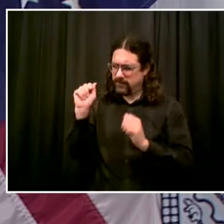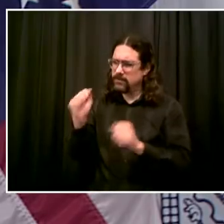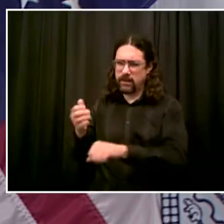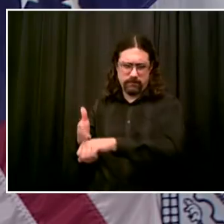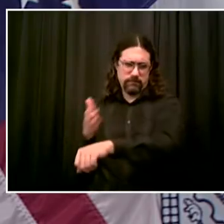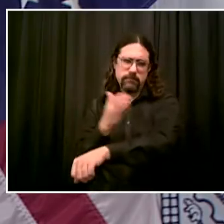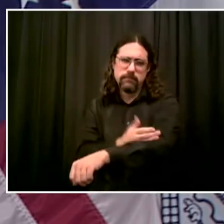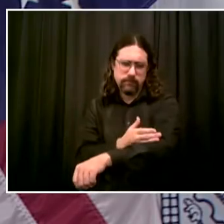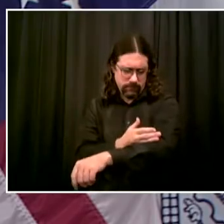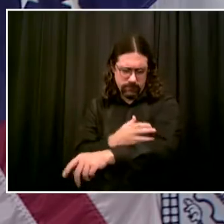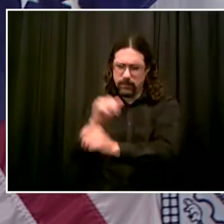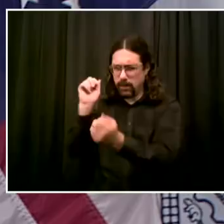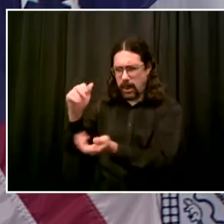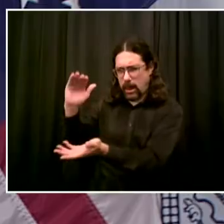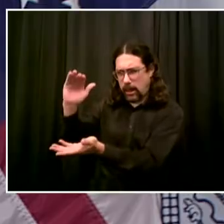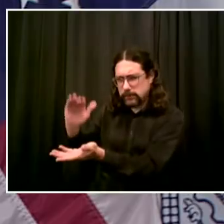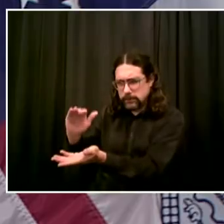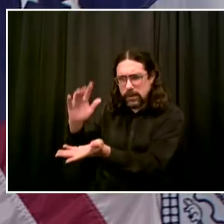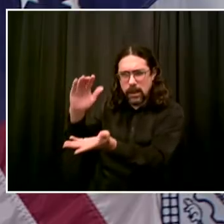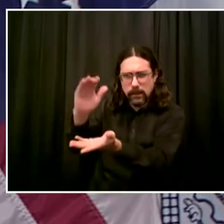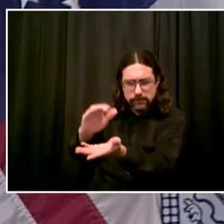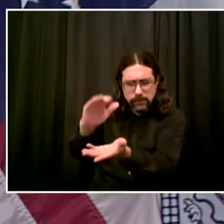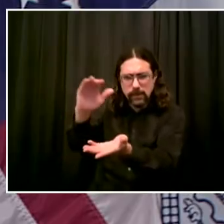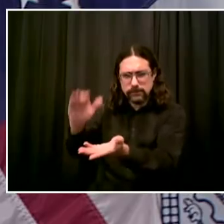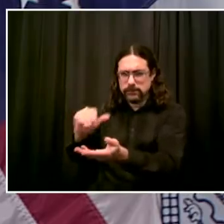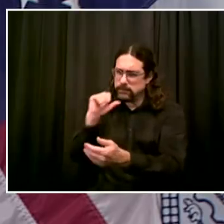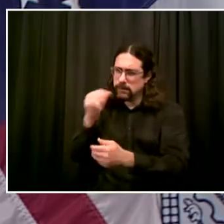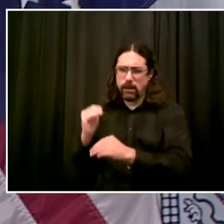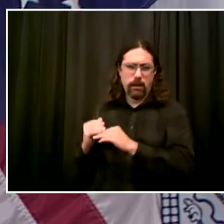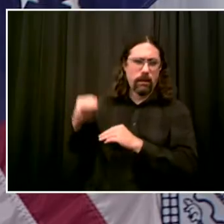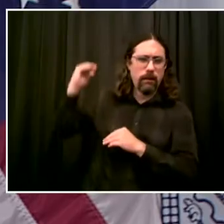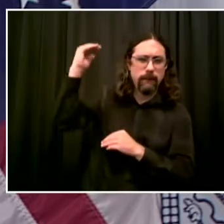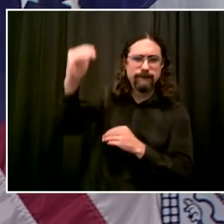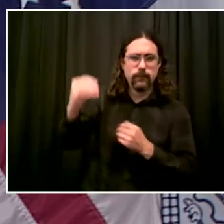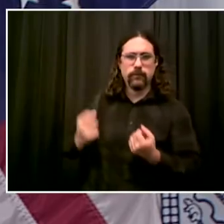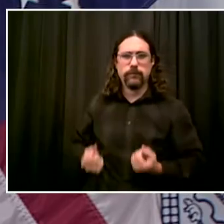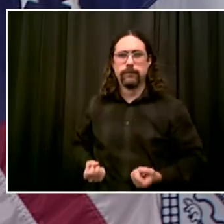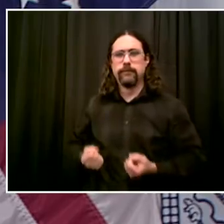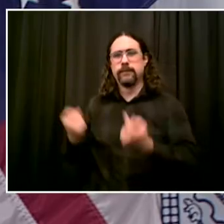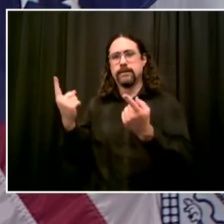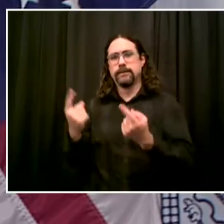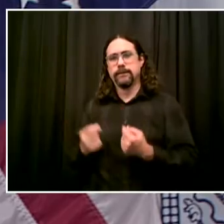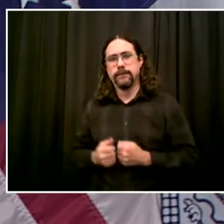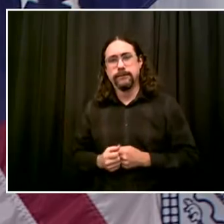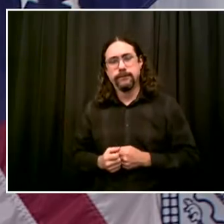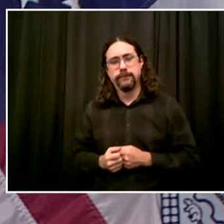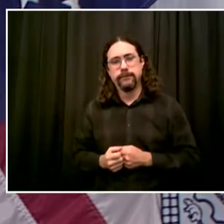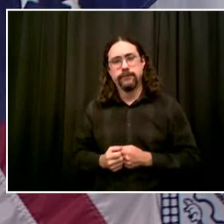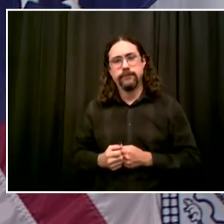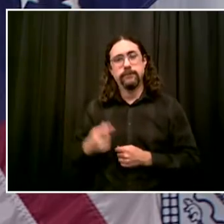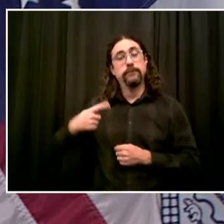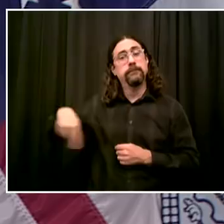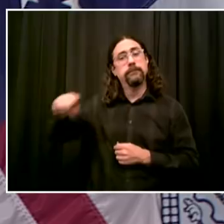ON OVERTIME BECAUSE HISOTRICALLY WE KNOW THAT AGENCIES STILL HAVE MORE TO GIVE WHEN IT